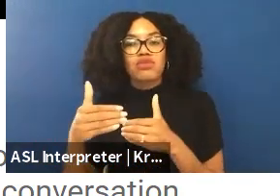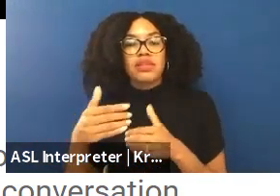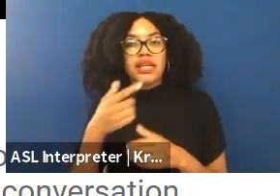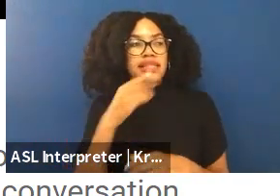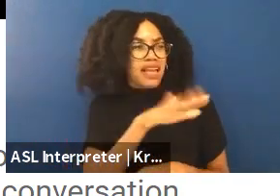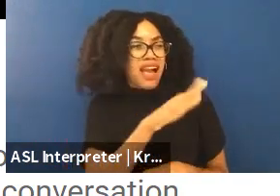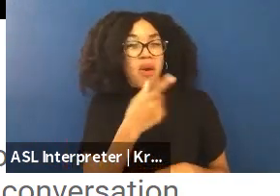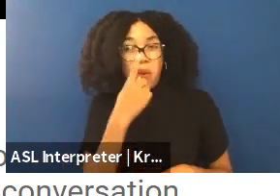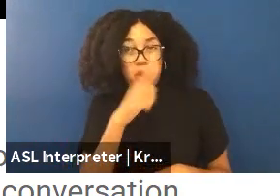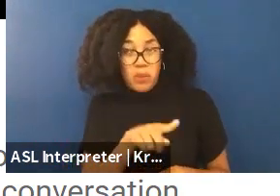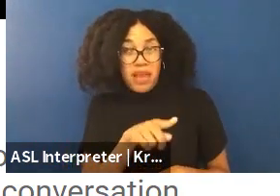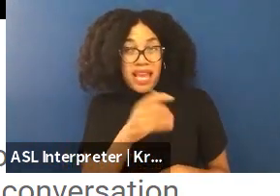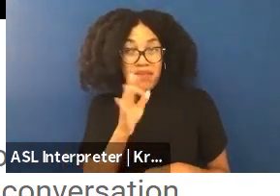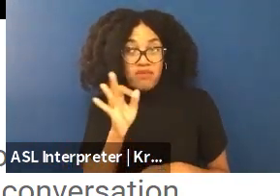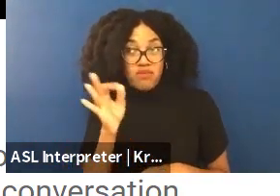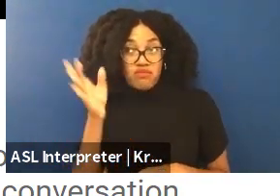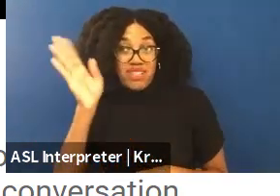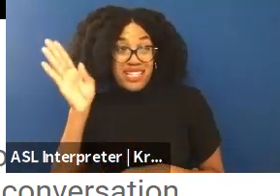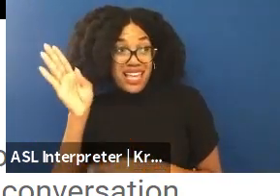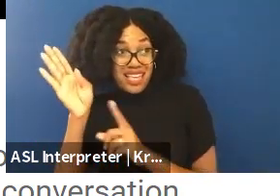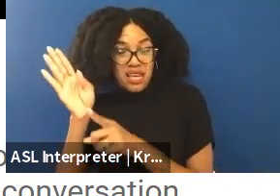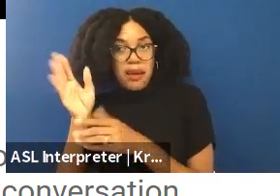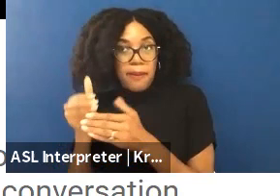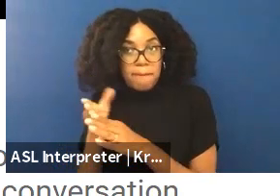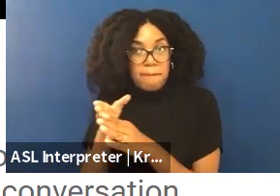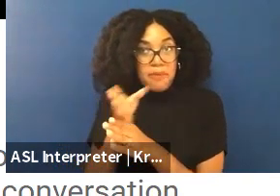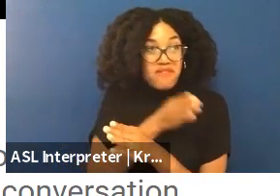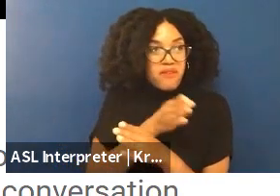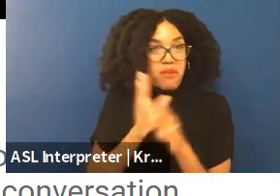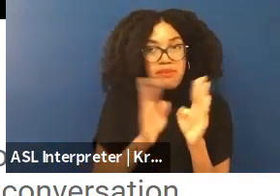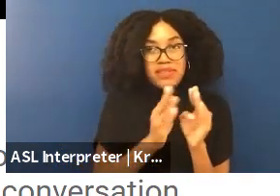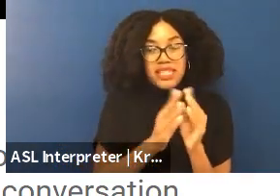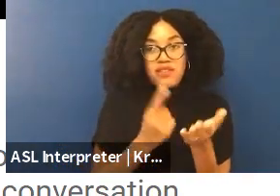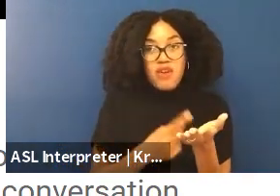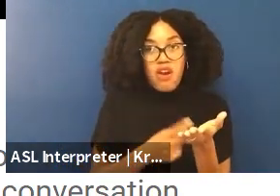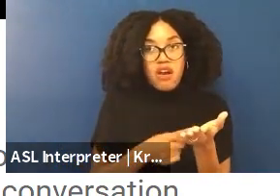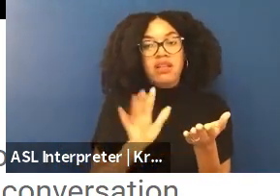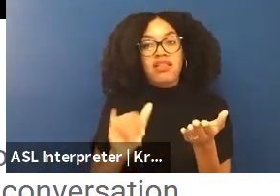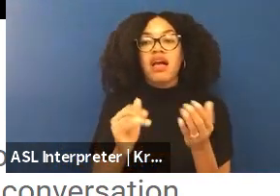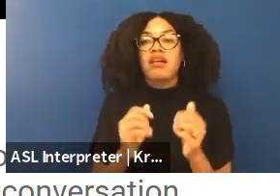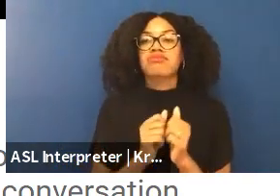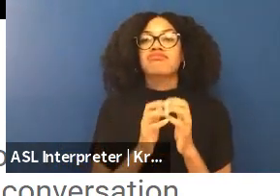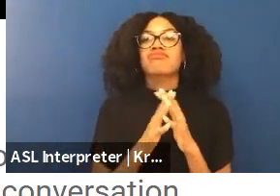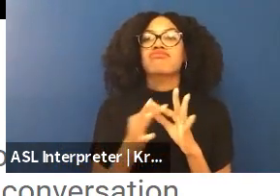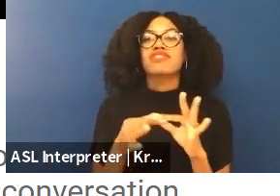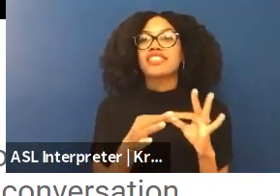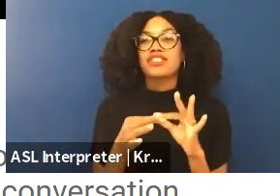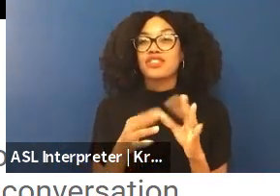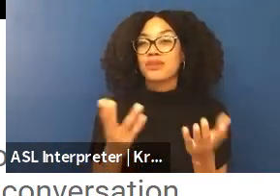can we meet?" And now I've established relationships. I mean, that's my strategy,